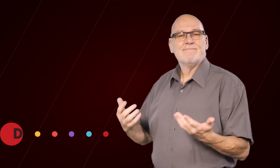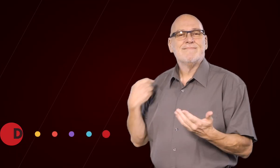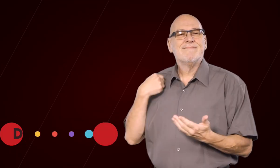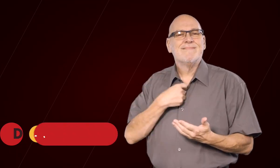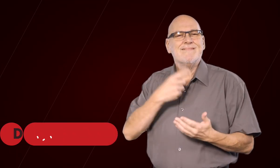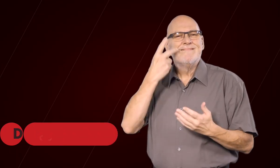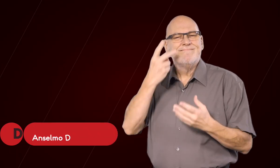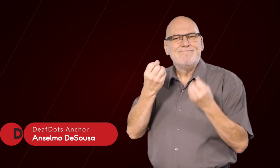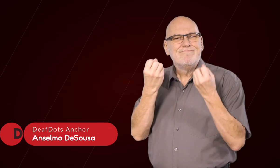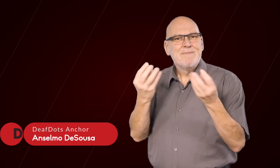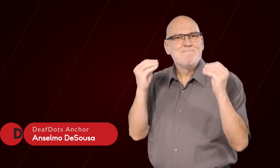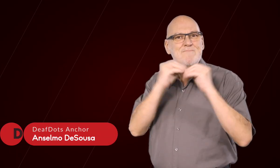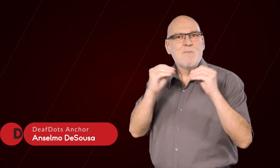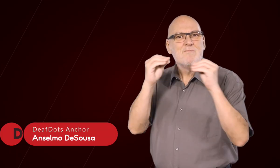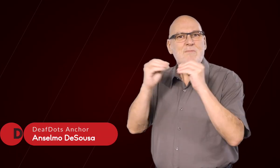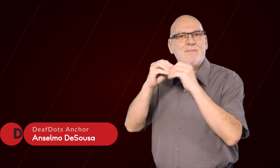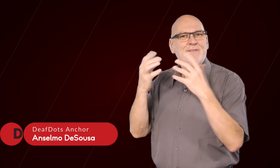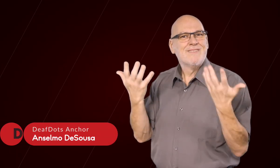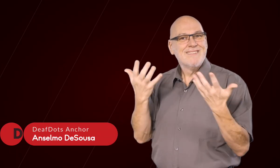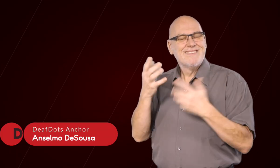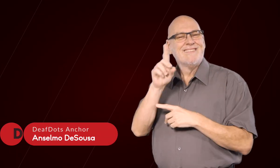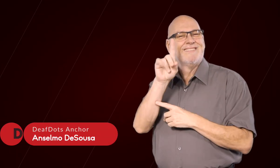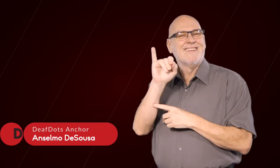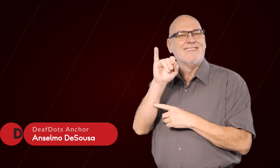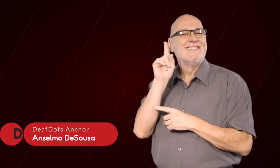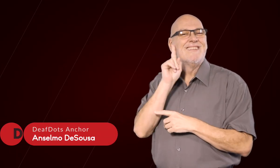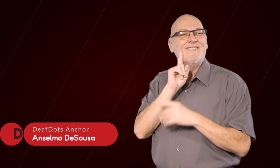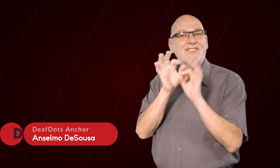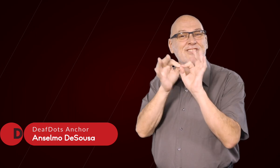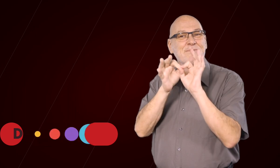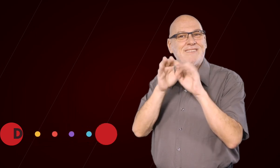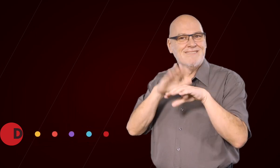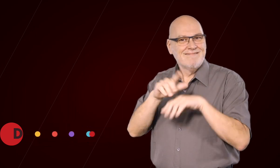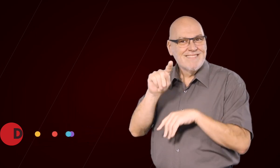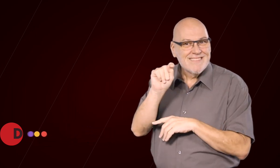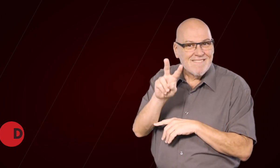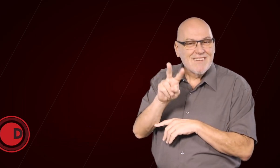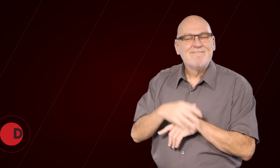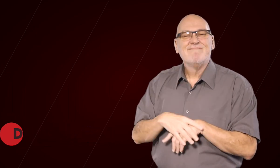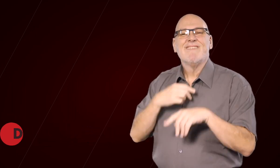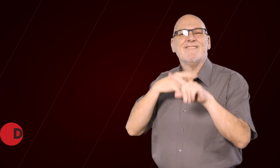[ANSELMO]: We are seeing more and more Deaf interpreters on TV,